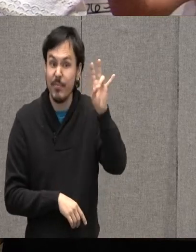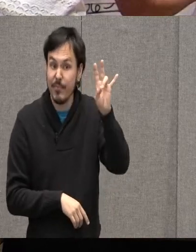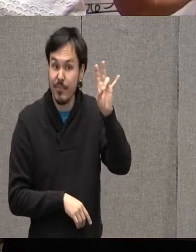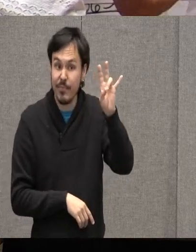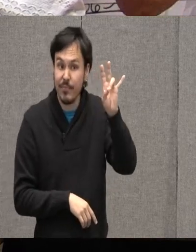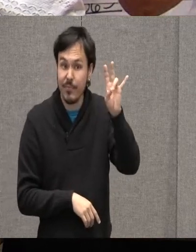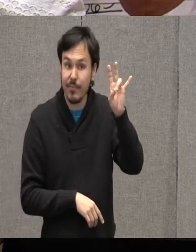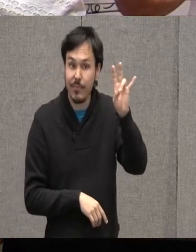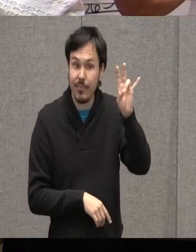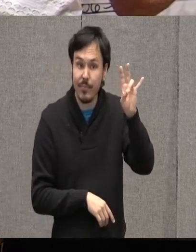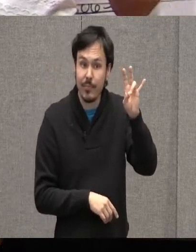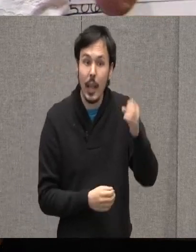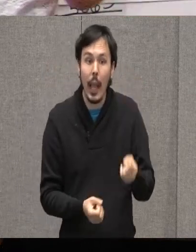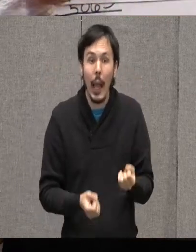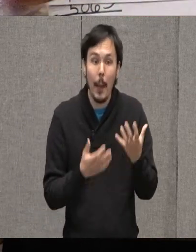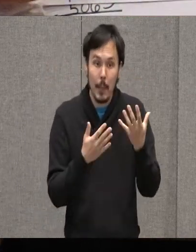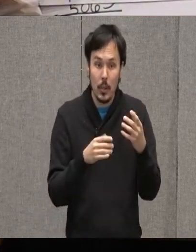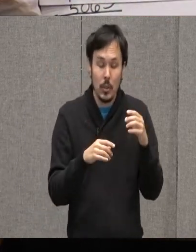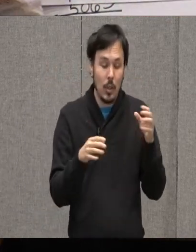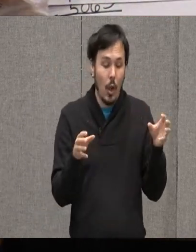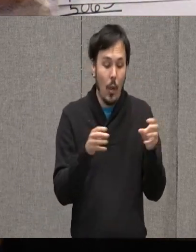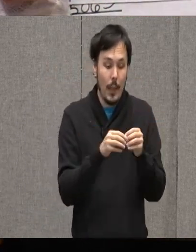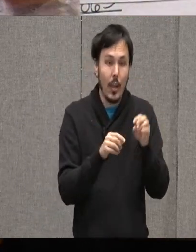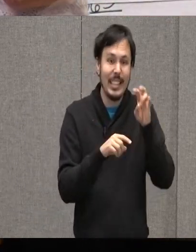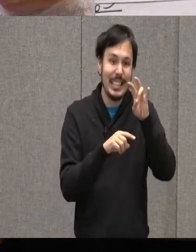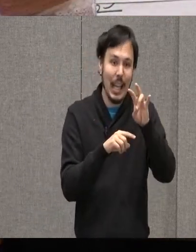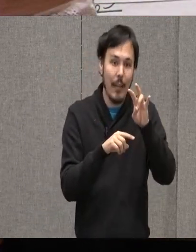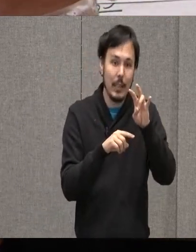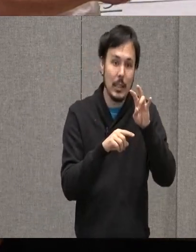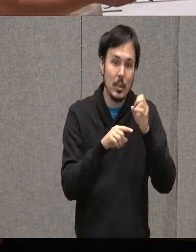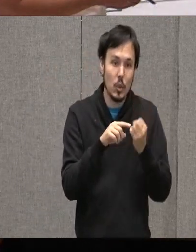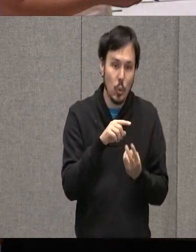So I had 7/12 of a carton of milk.